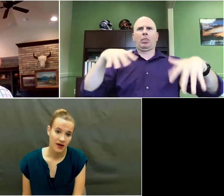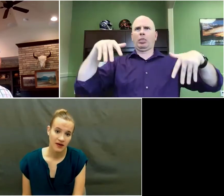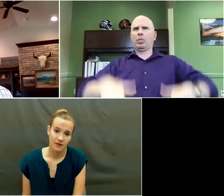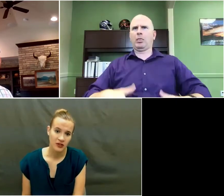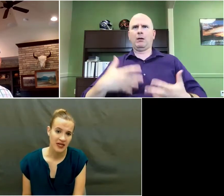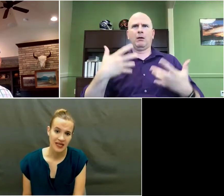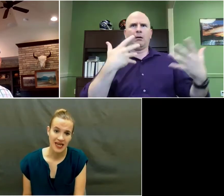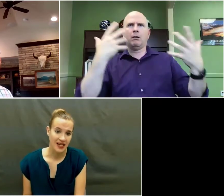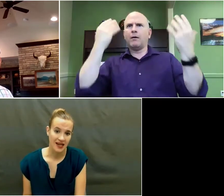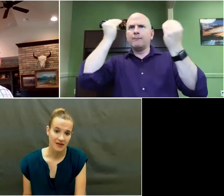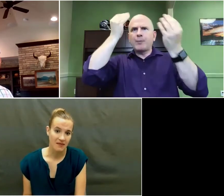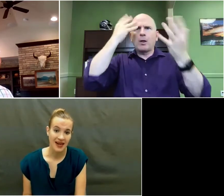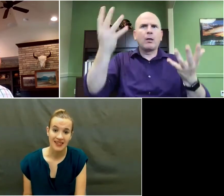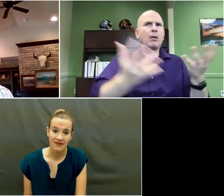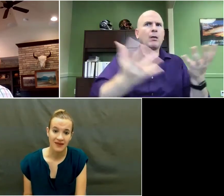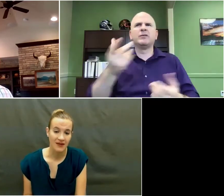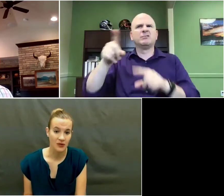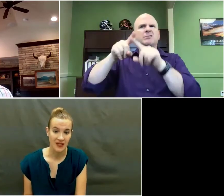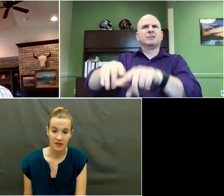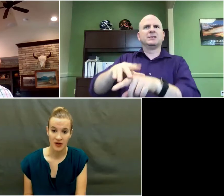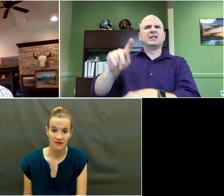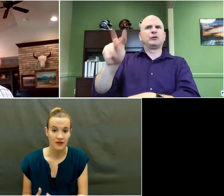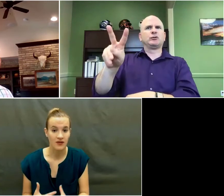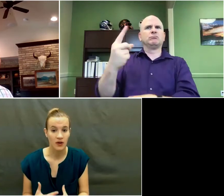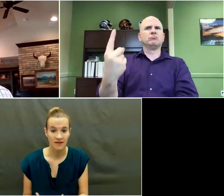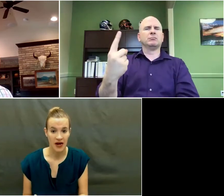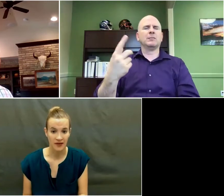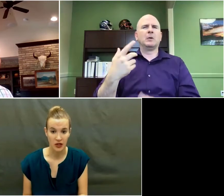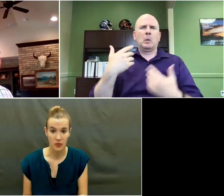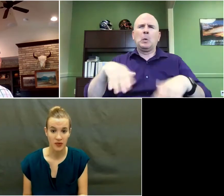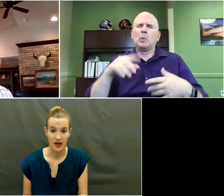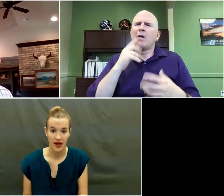unfortunately, many deaf individuals in the community felt so left out of the loop. They were